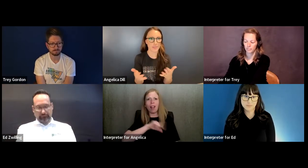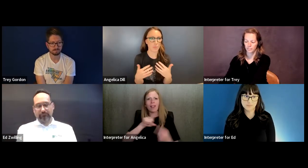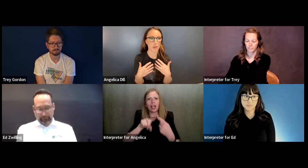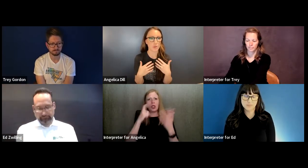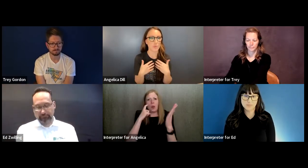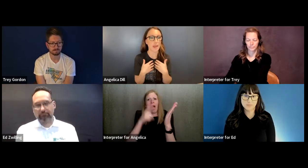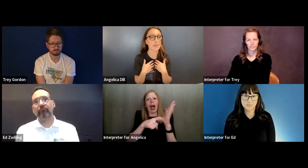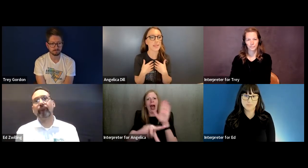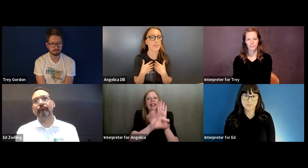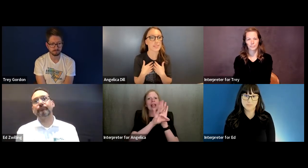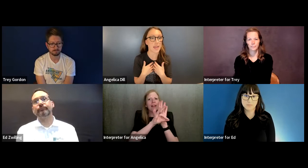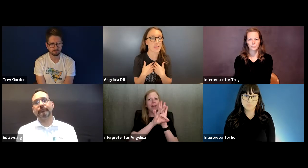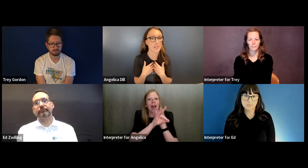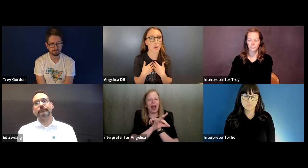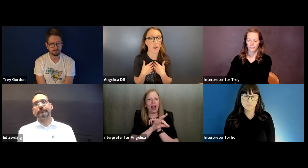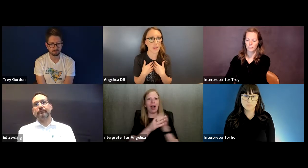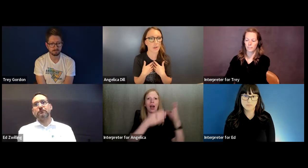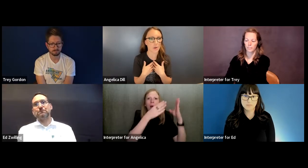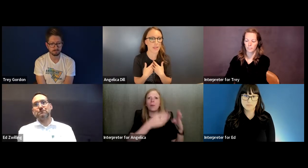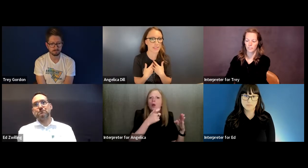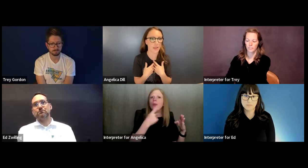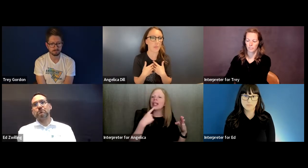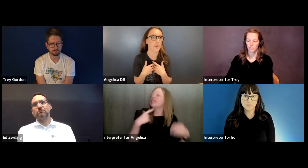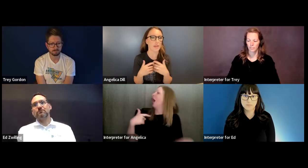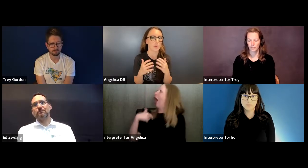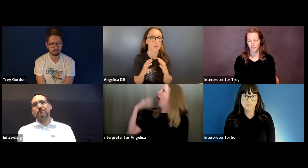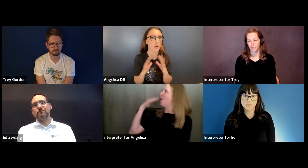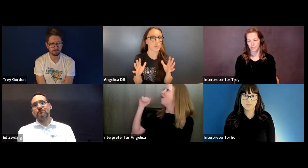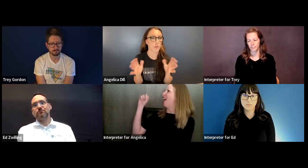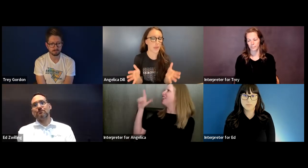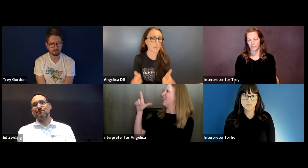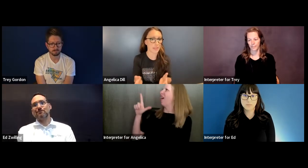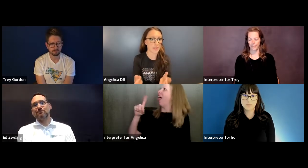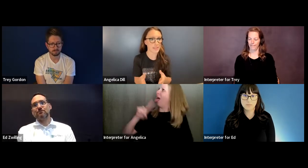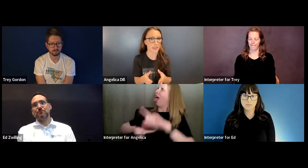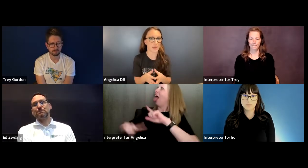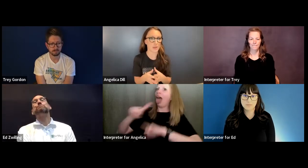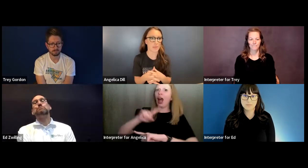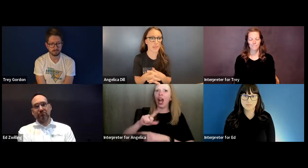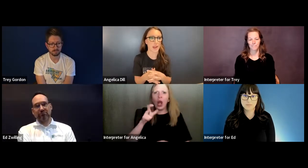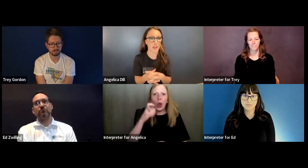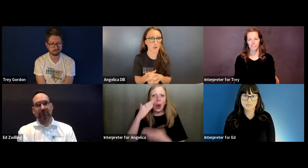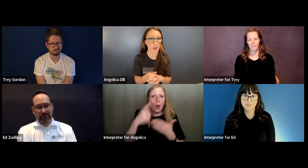someone who maybe even says oh i know asl but who knows what that means that could mean i know how